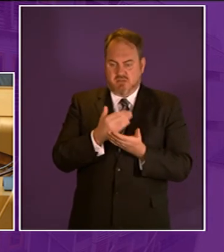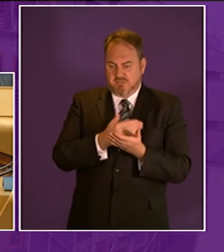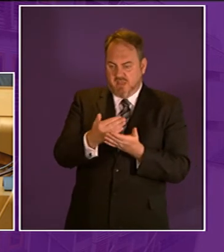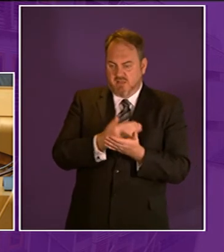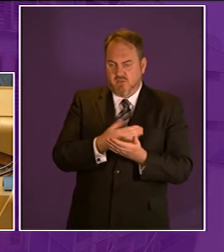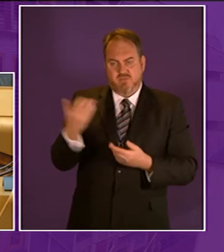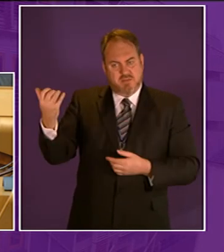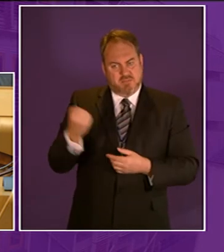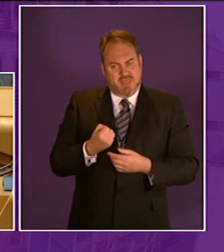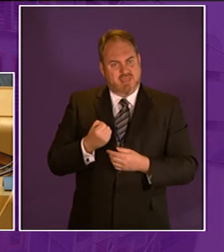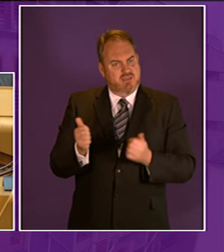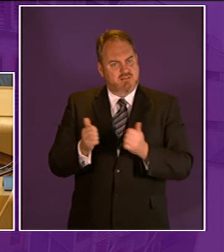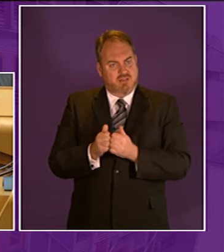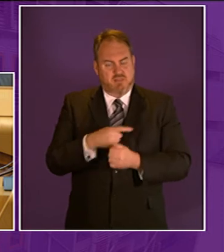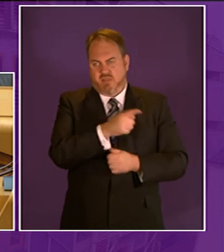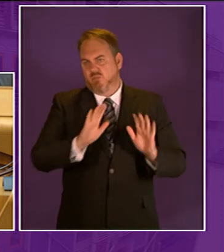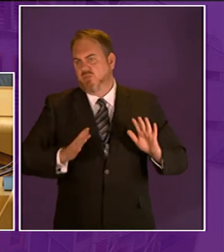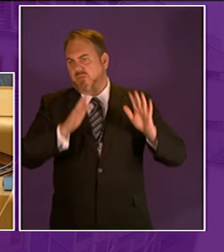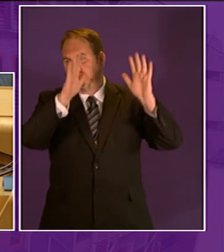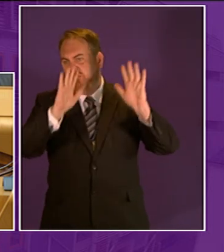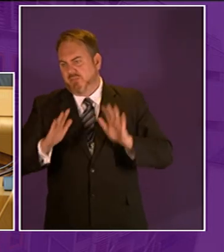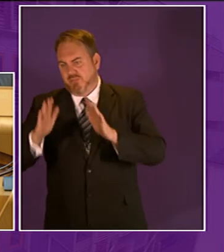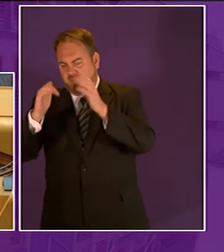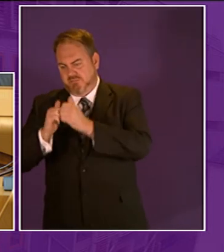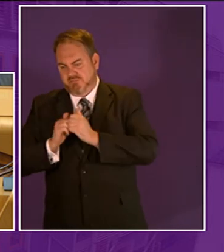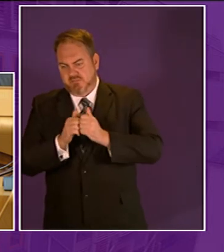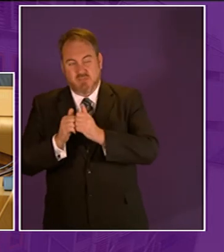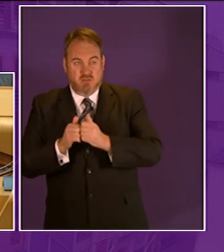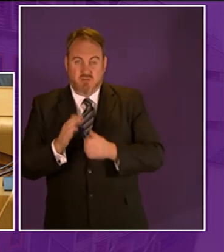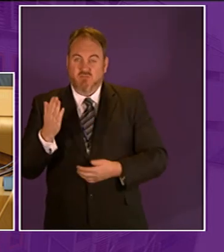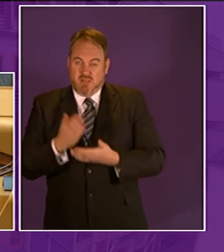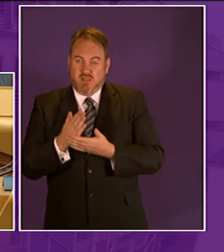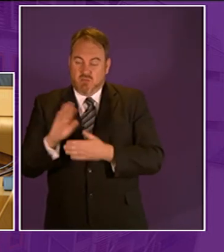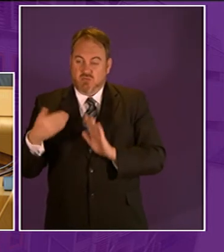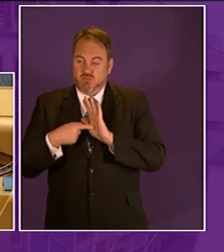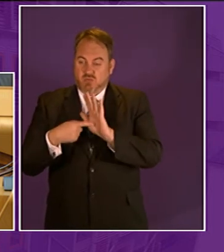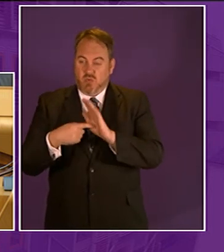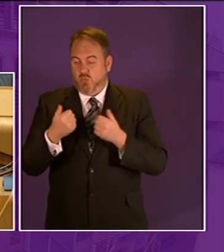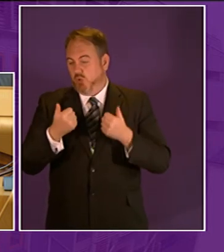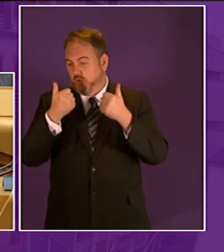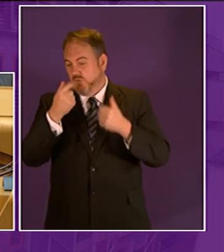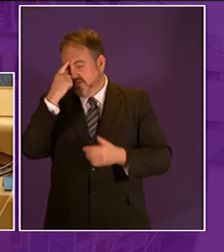paid on 1 April 2017—as an act of good faith, so that the strike action can be suspended?